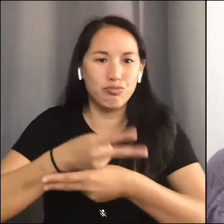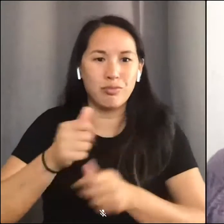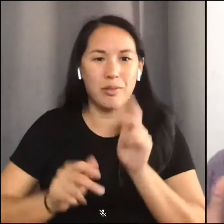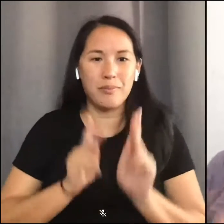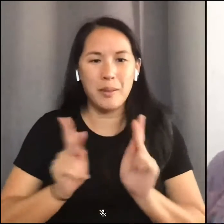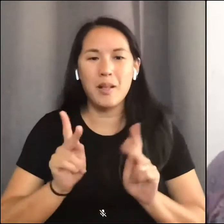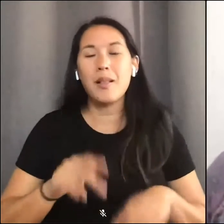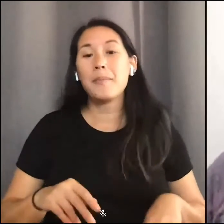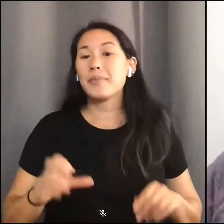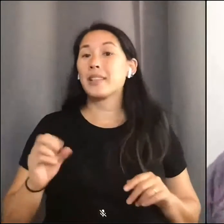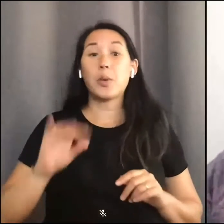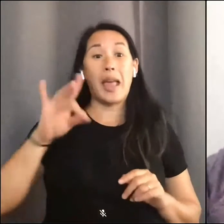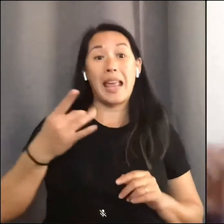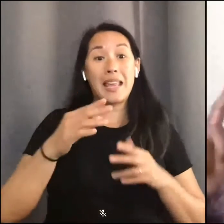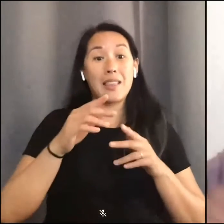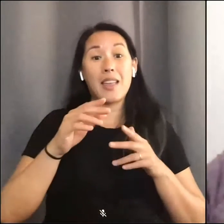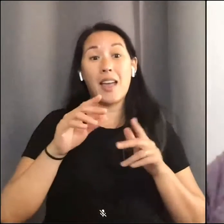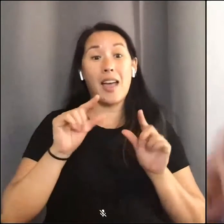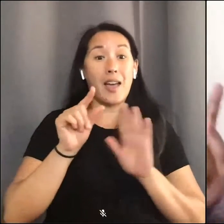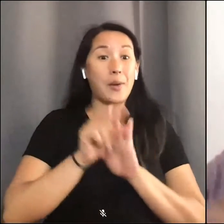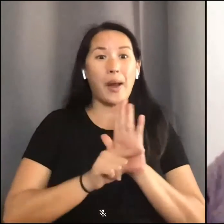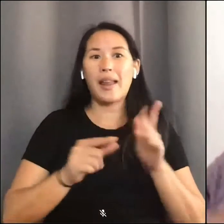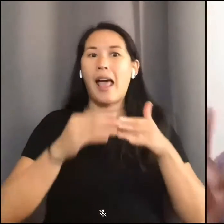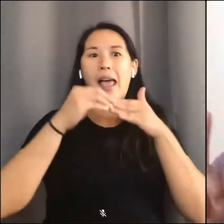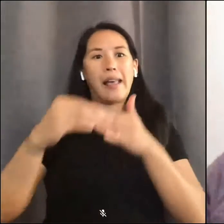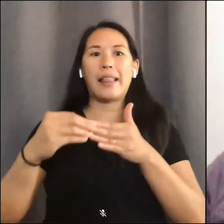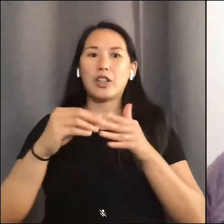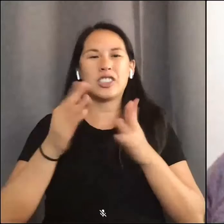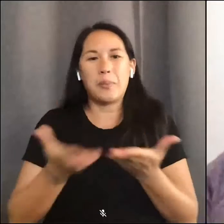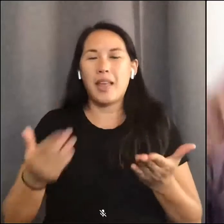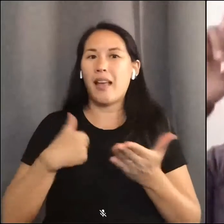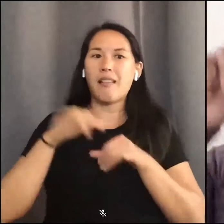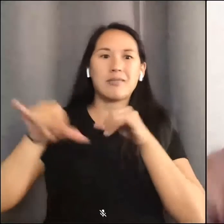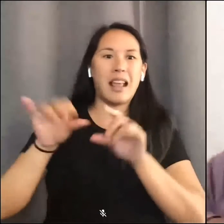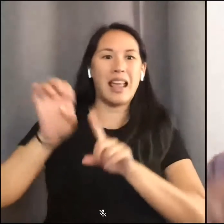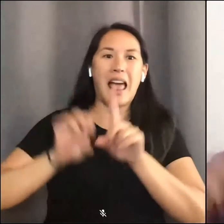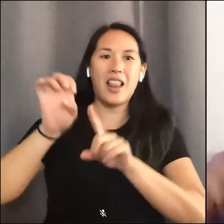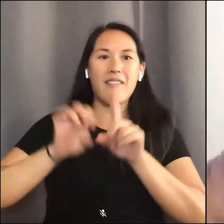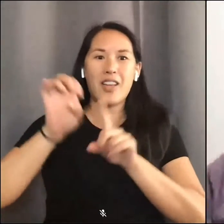a leadership thing and i hung out in an elevator for four hours uh saying hi to everybody that came